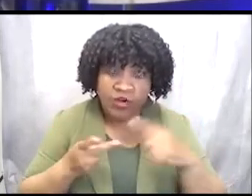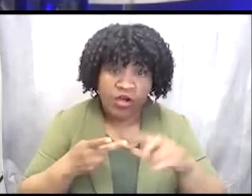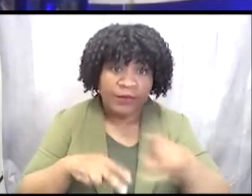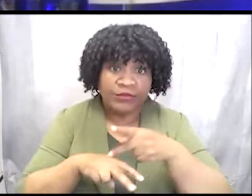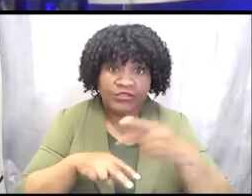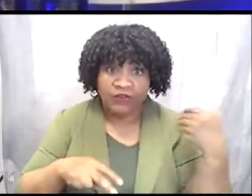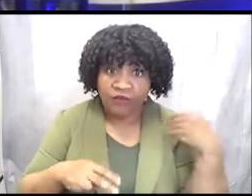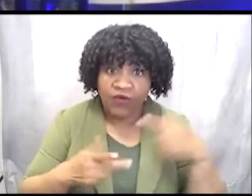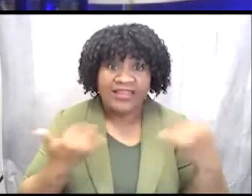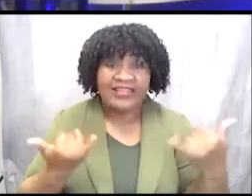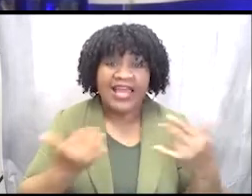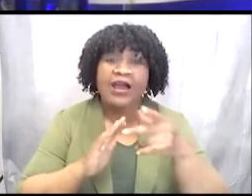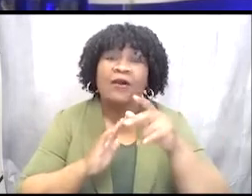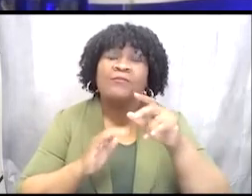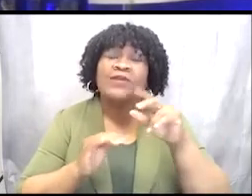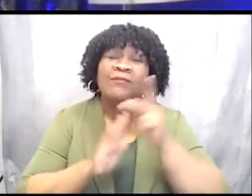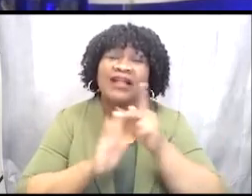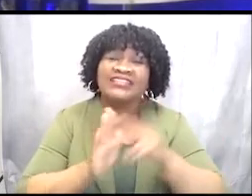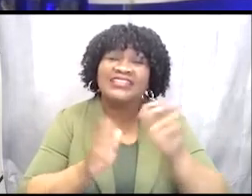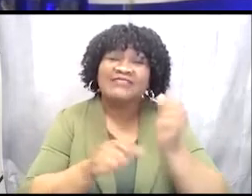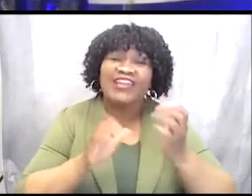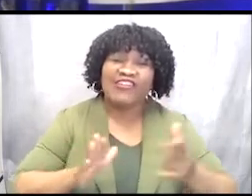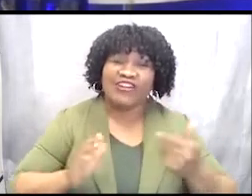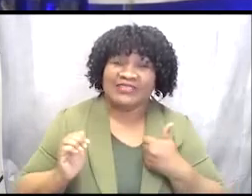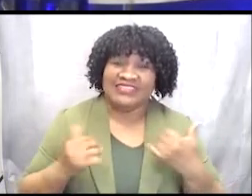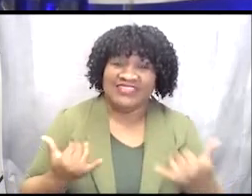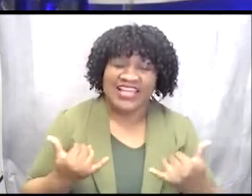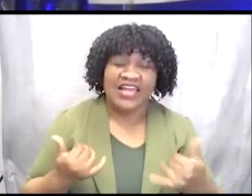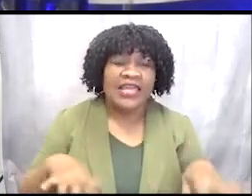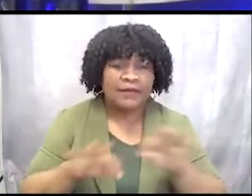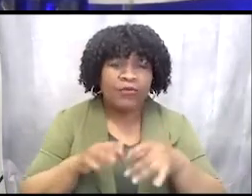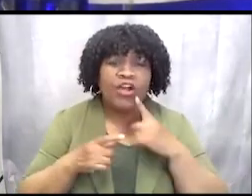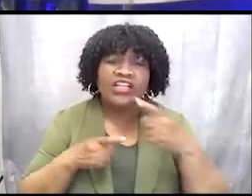I'm now a policy maker, but I believe there is a role for governance, right?